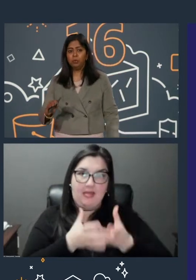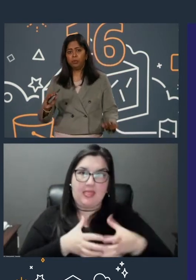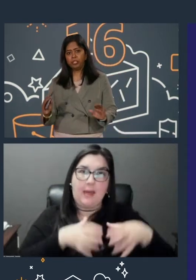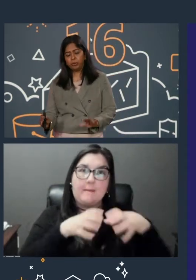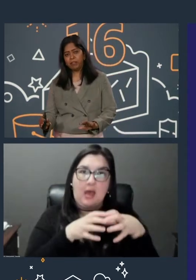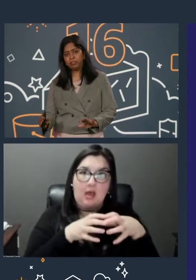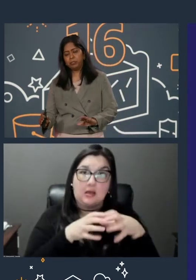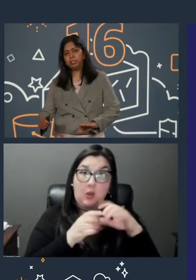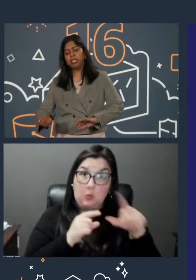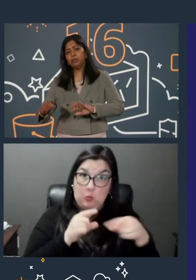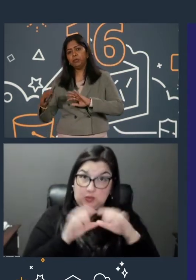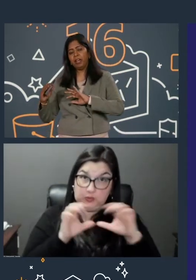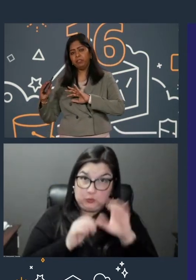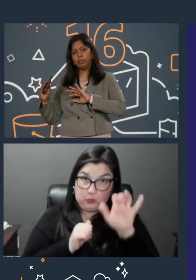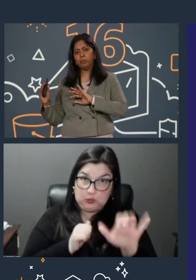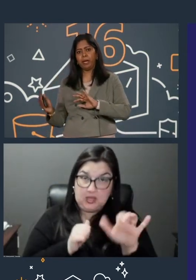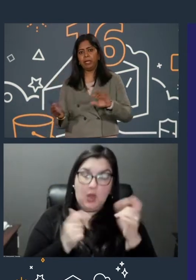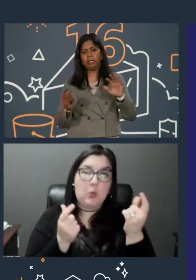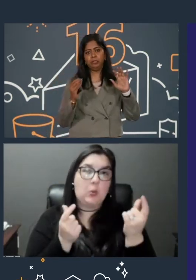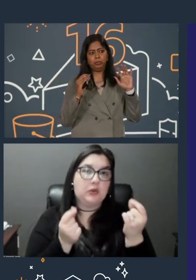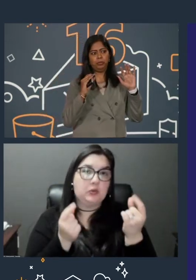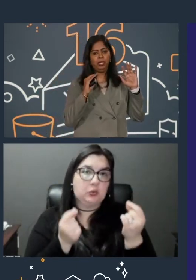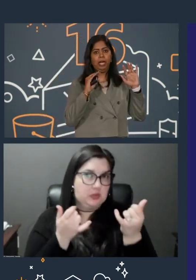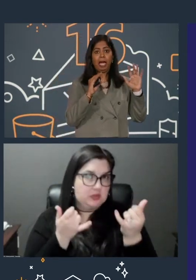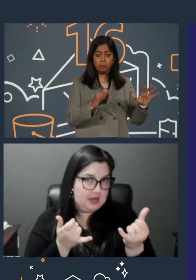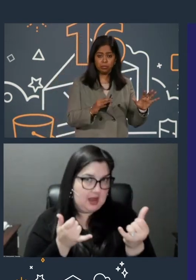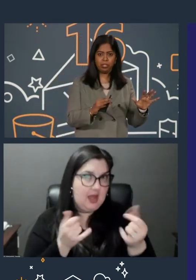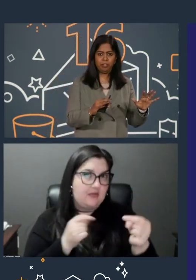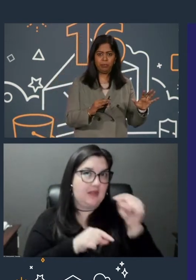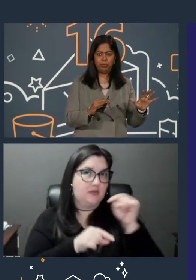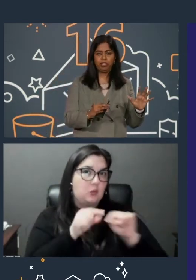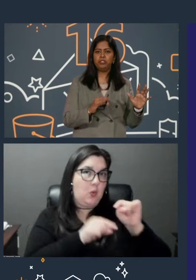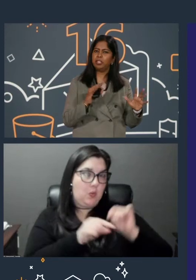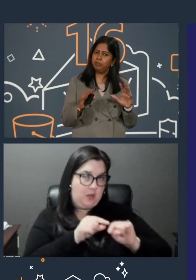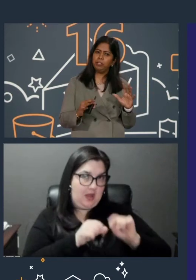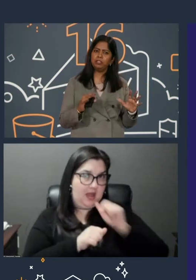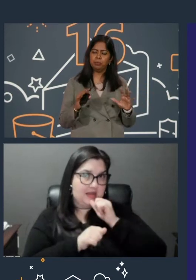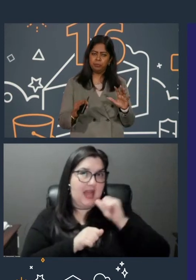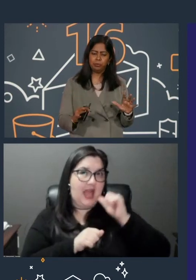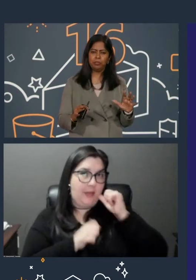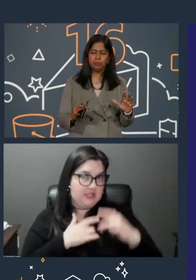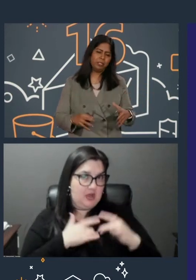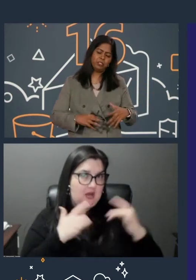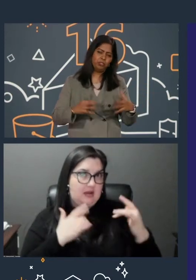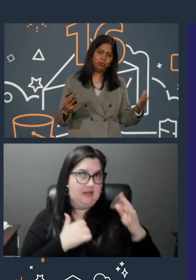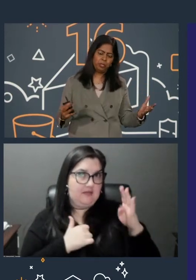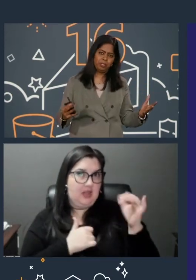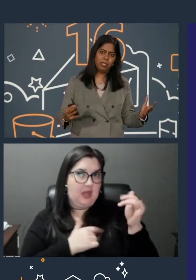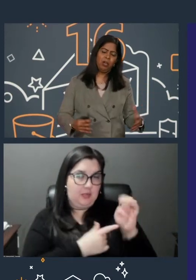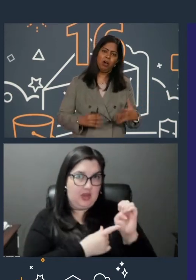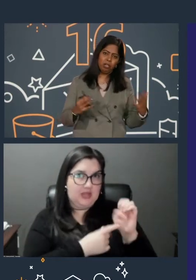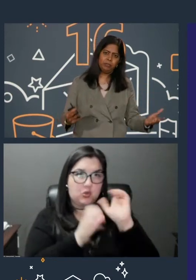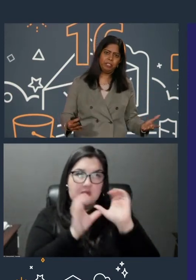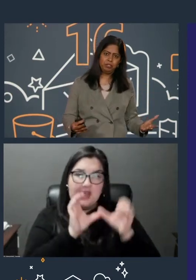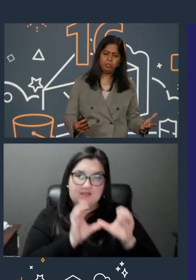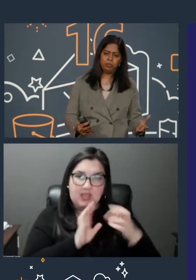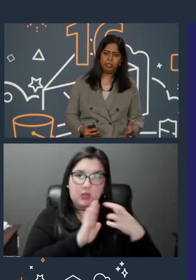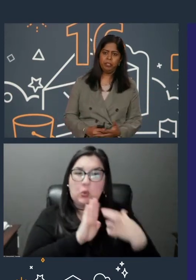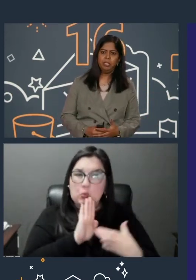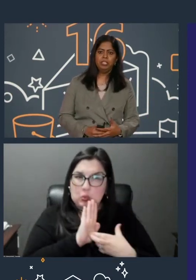what you have to do is now you have to go back into Amazon EventBridge to configure some rules because you don't want all events to be triggered.